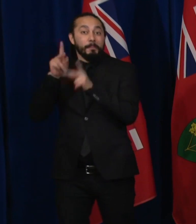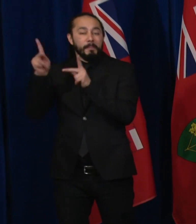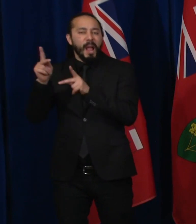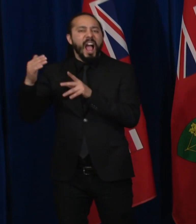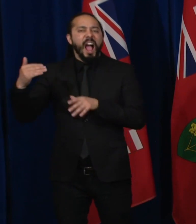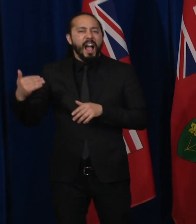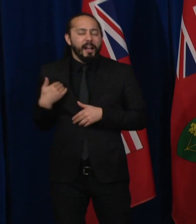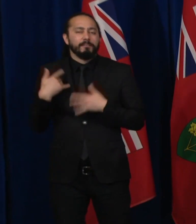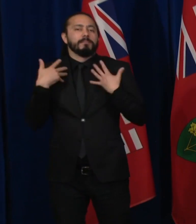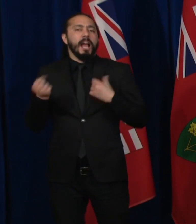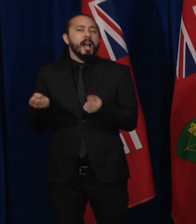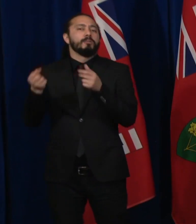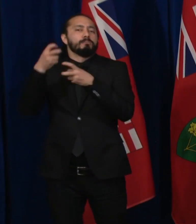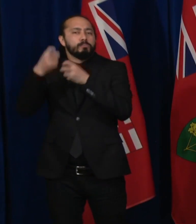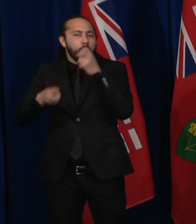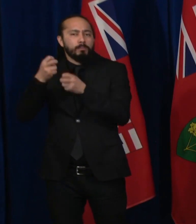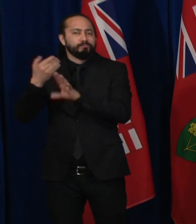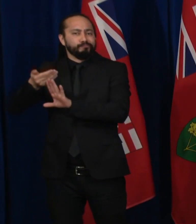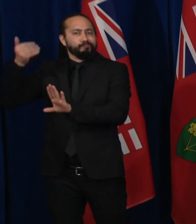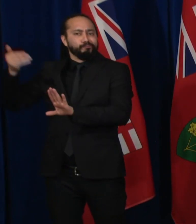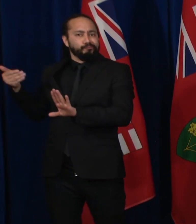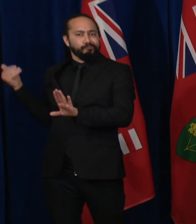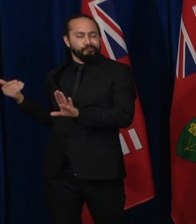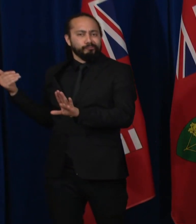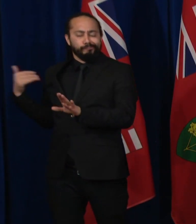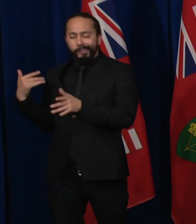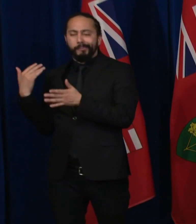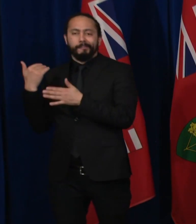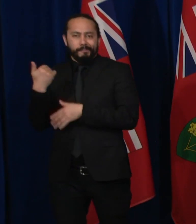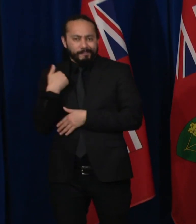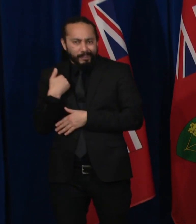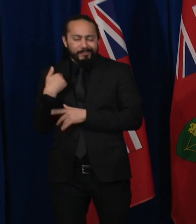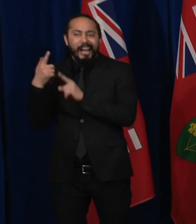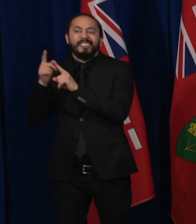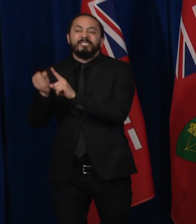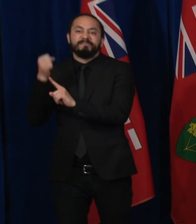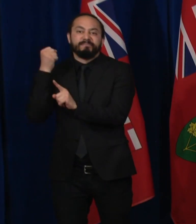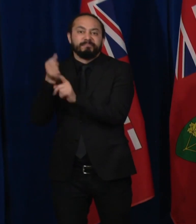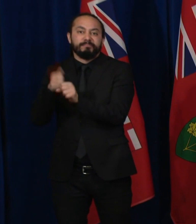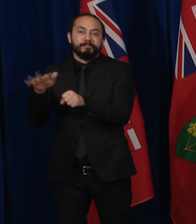That's why it's really important for us to really protect those vulnerable